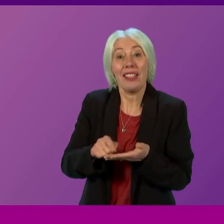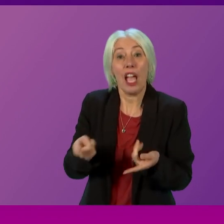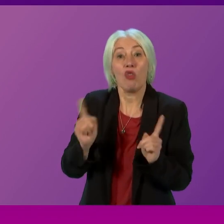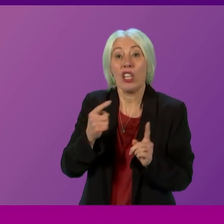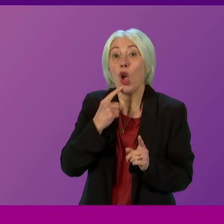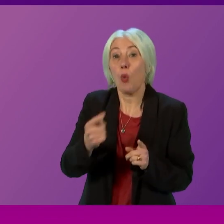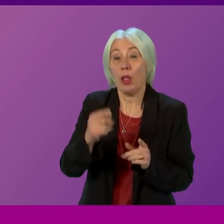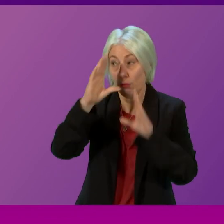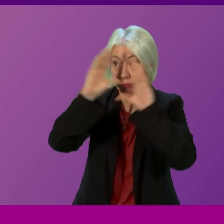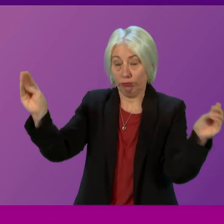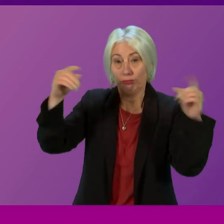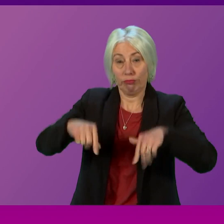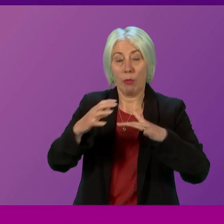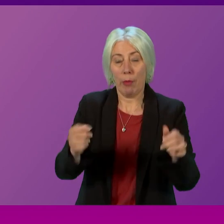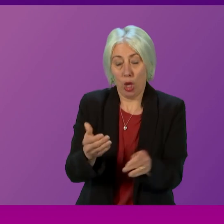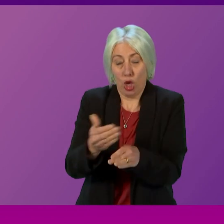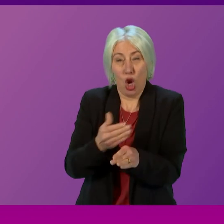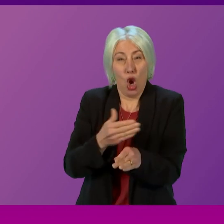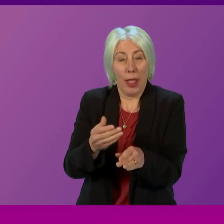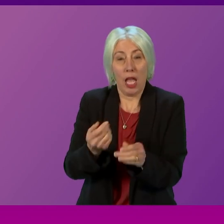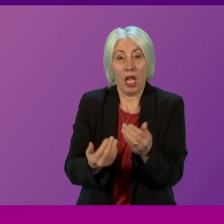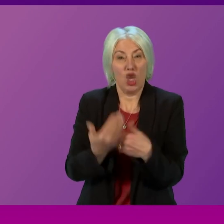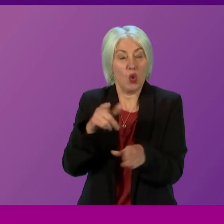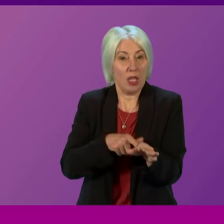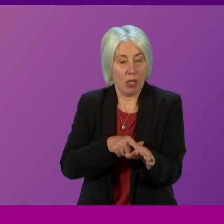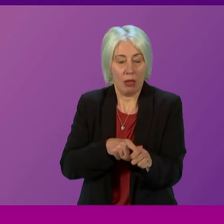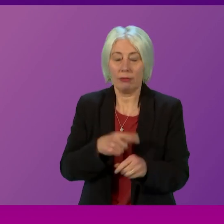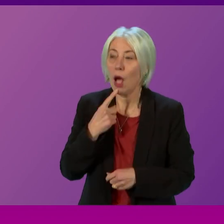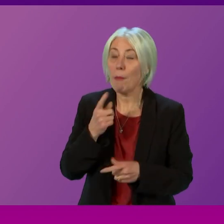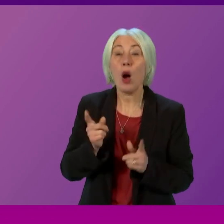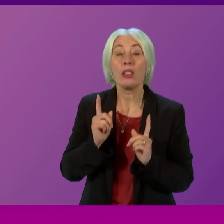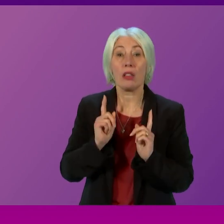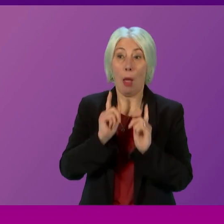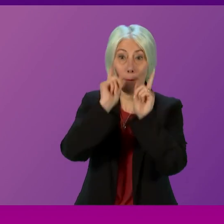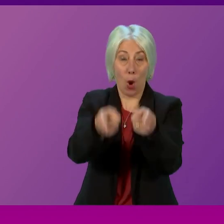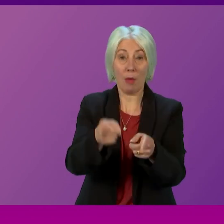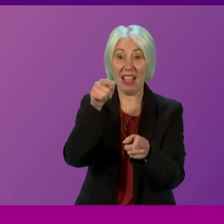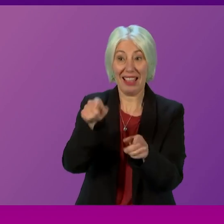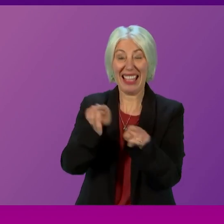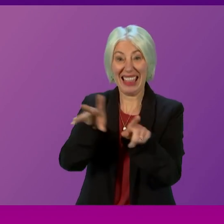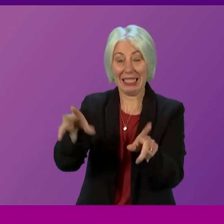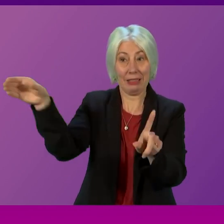very early in the new year. It would be unacceptable to appoint somebody whom we did